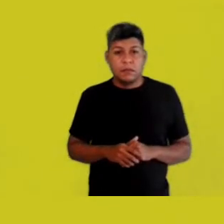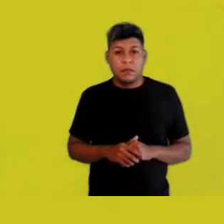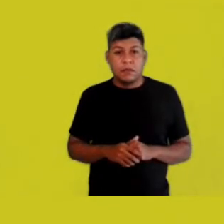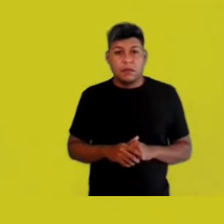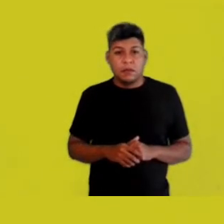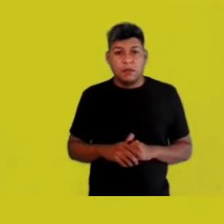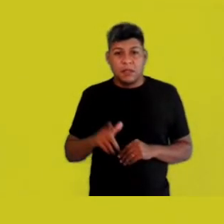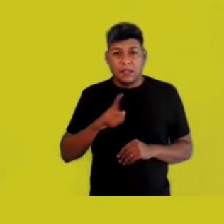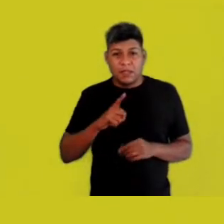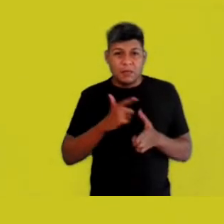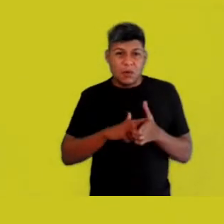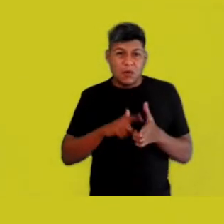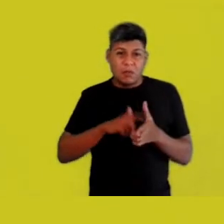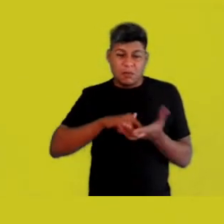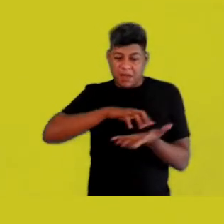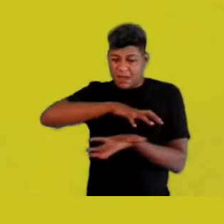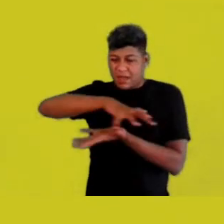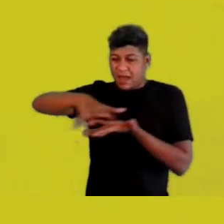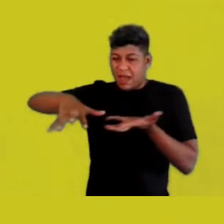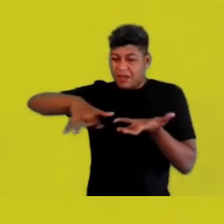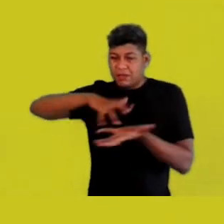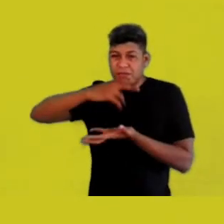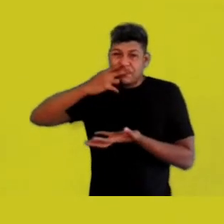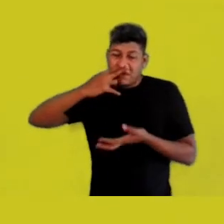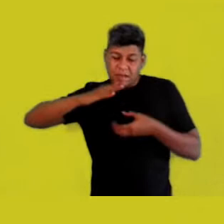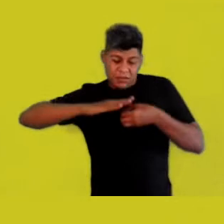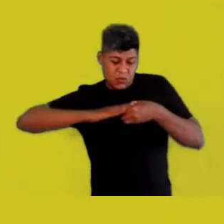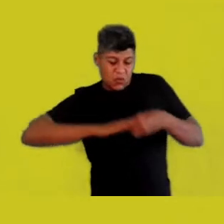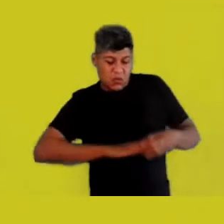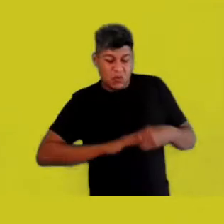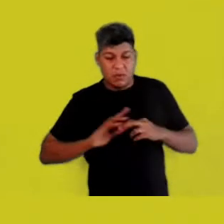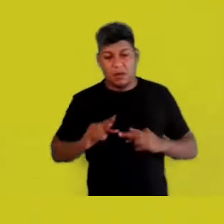Chaos lowers human beings to their own shadows.